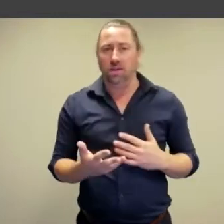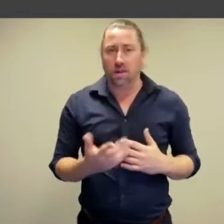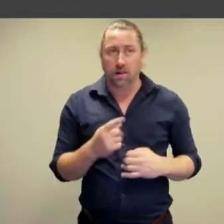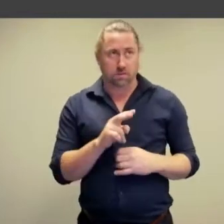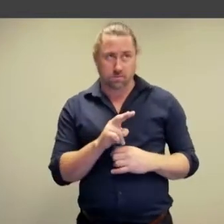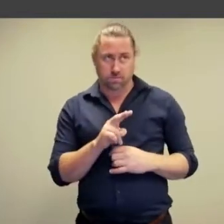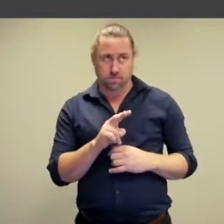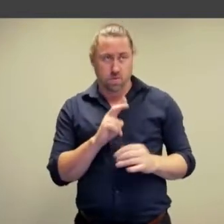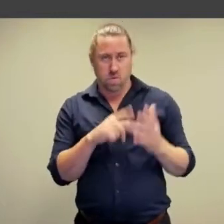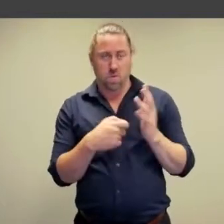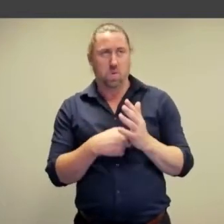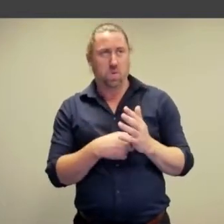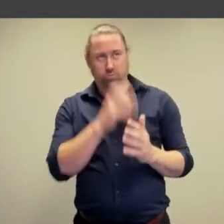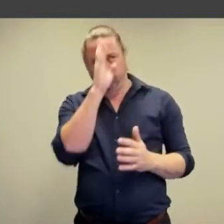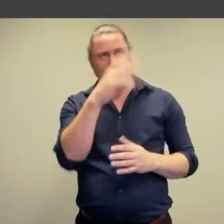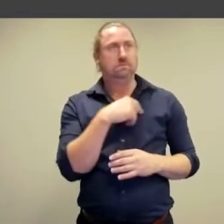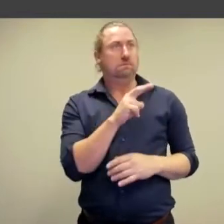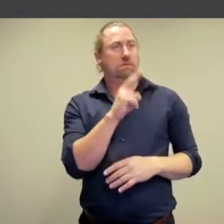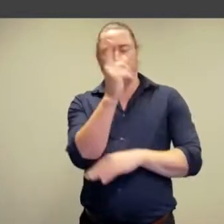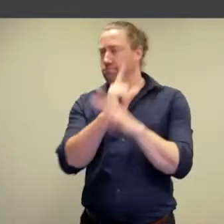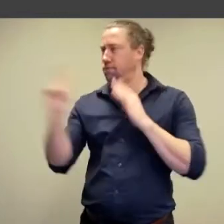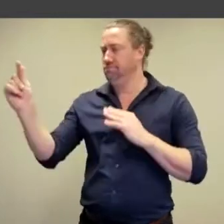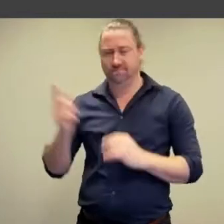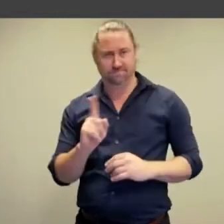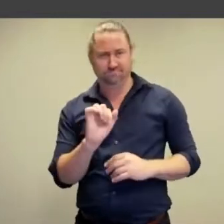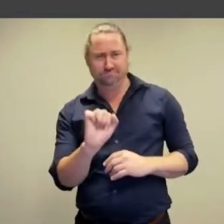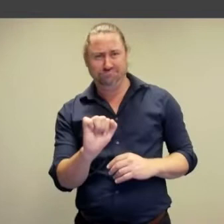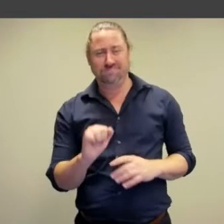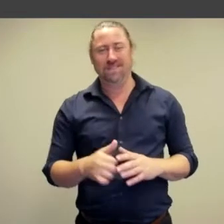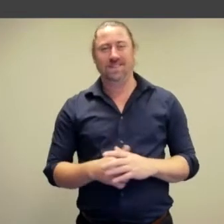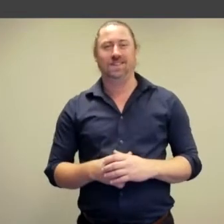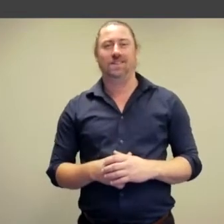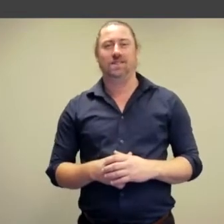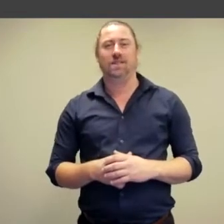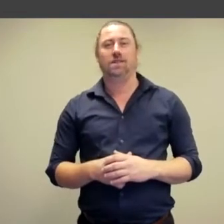watch it